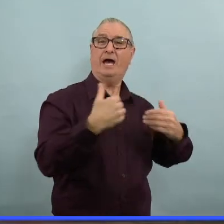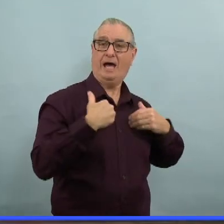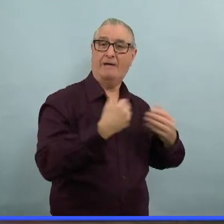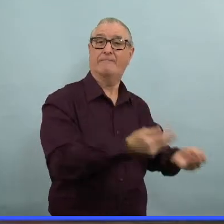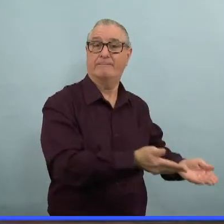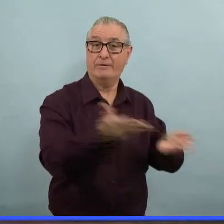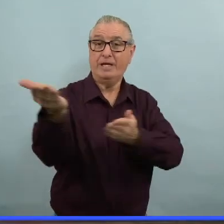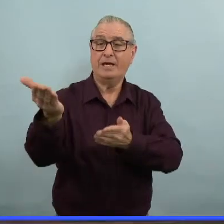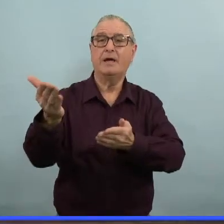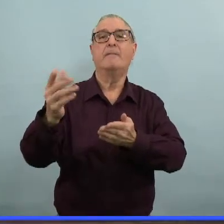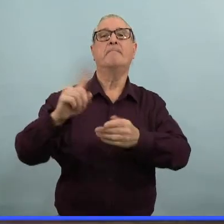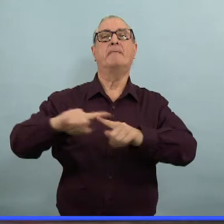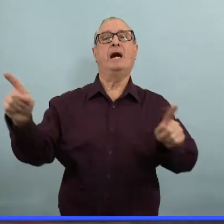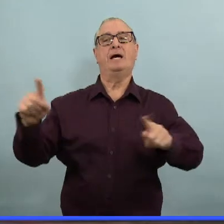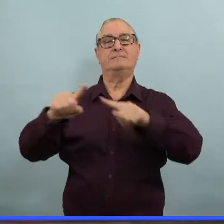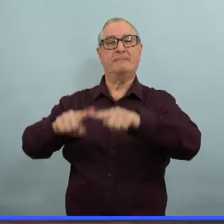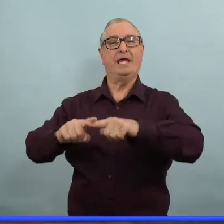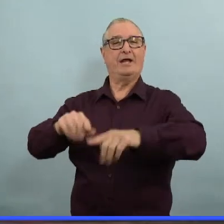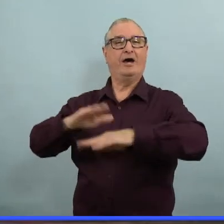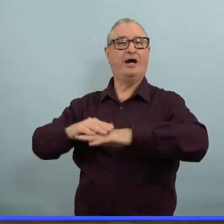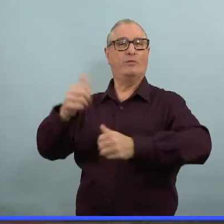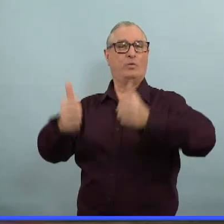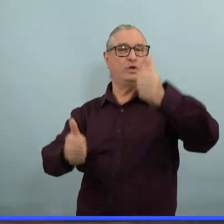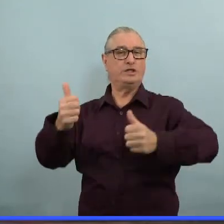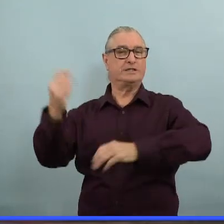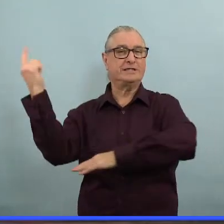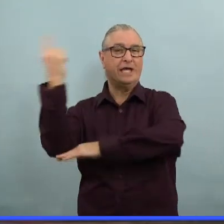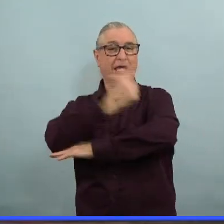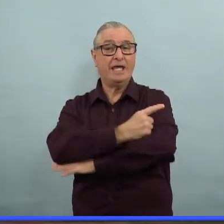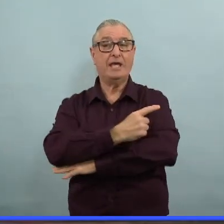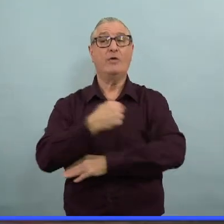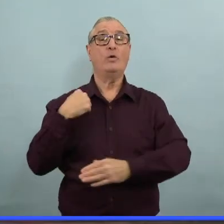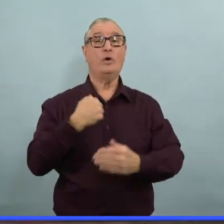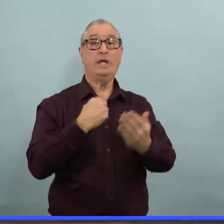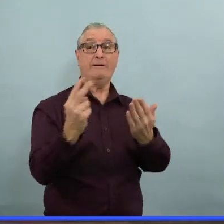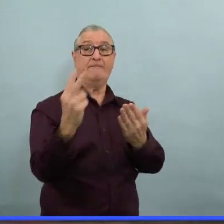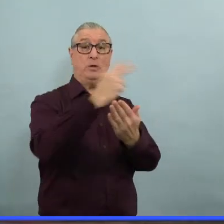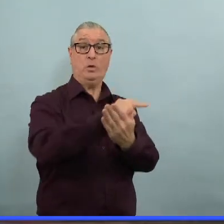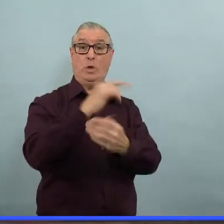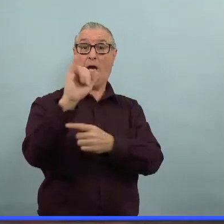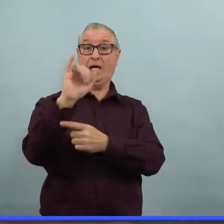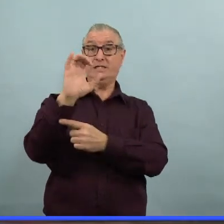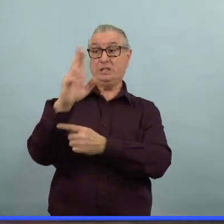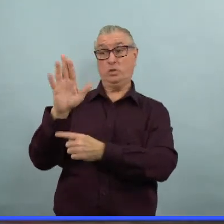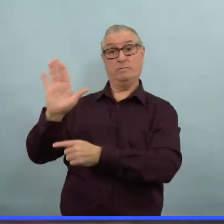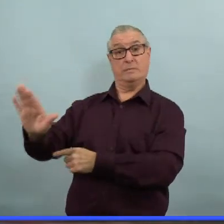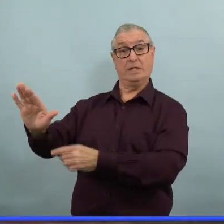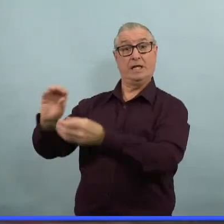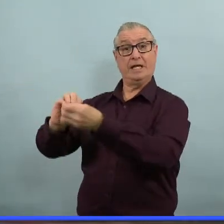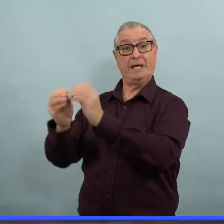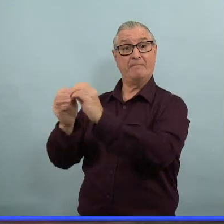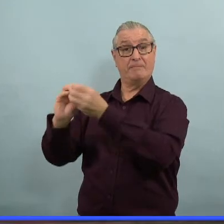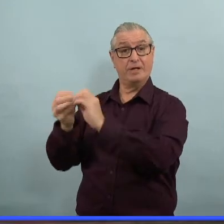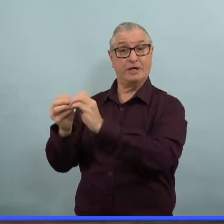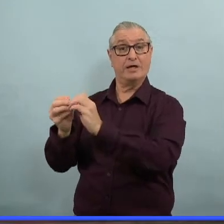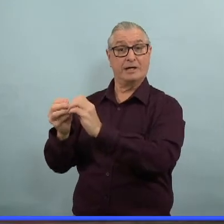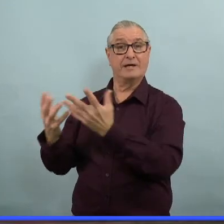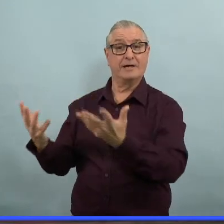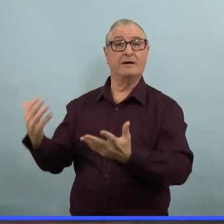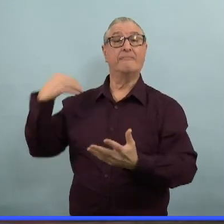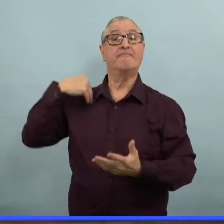at icu admissions in the same manner they that is flipped over we see that about two-thirds of